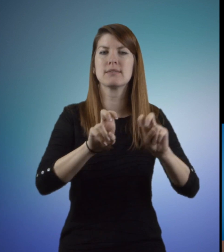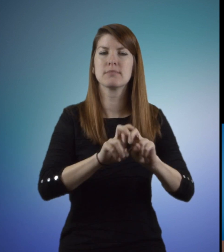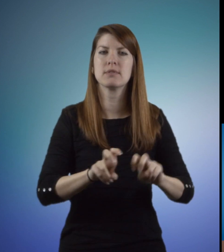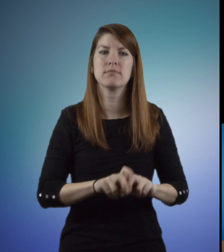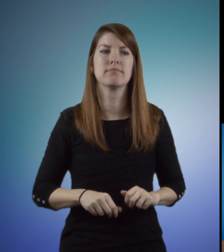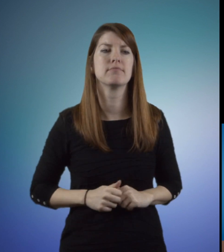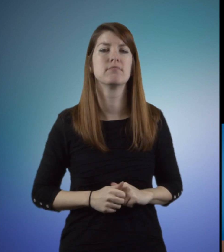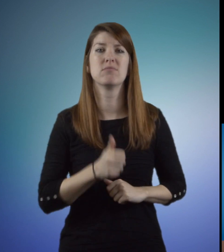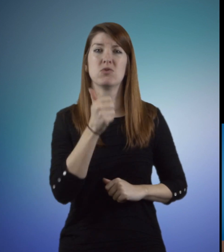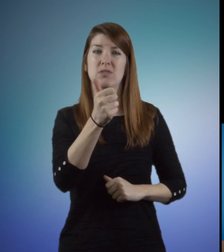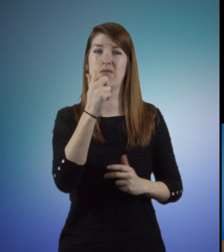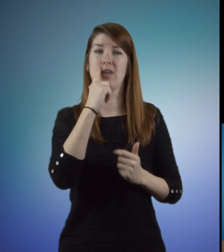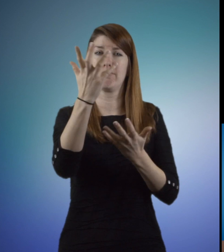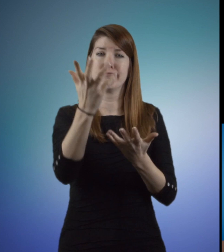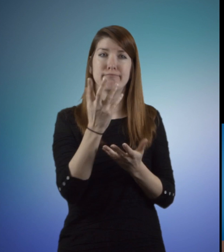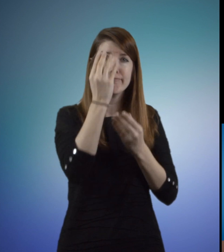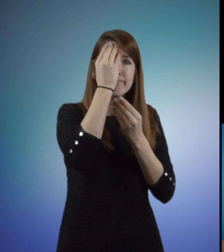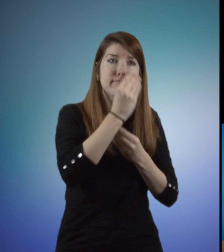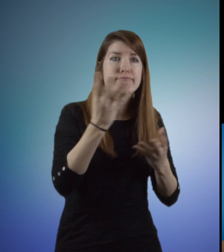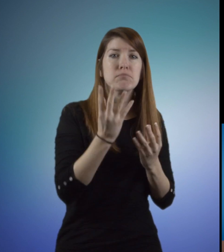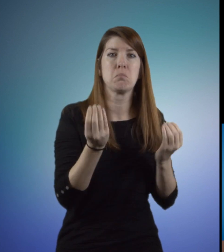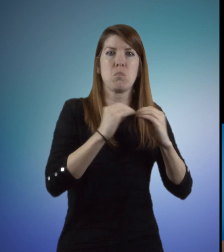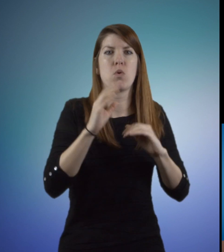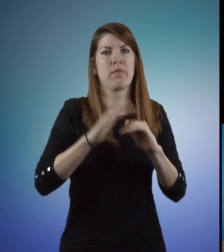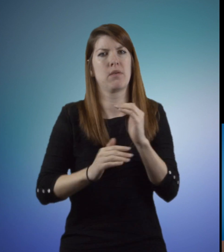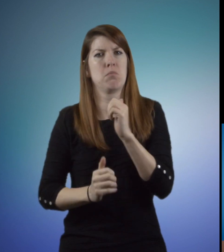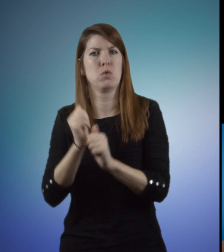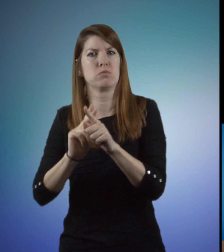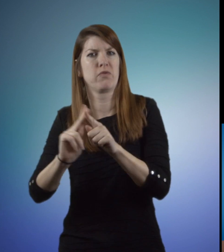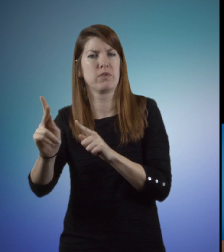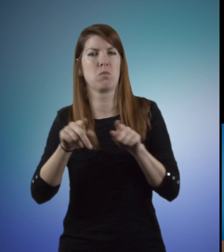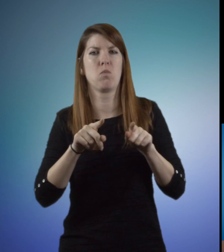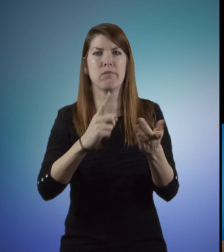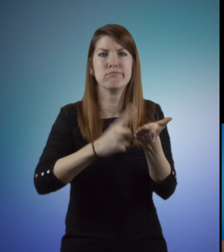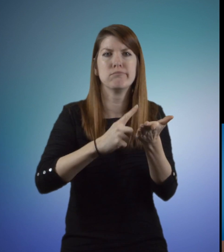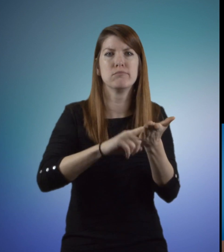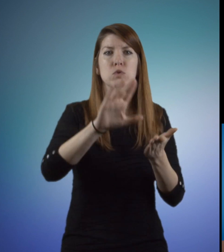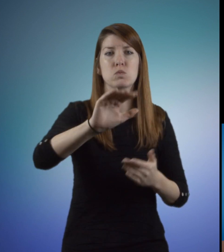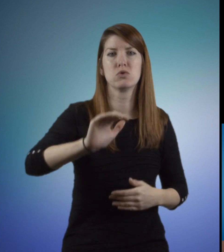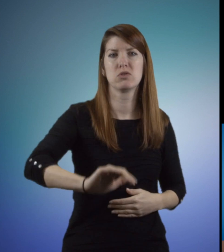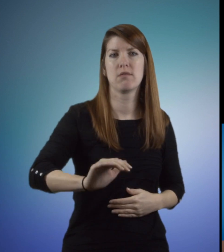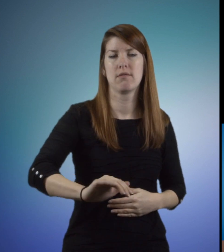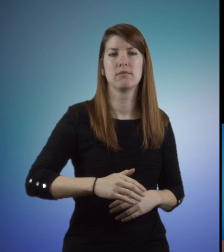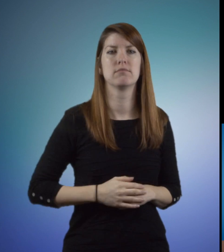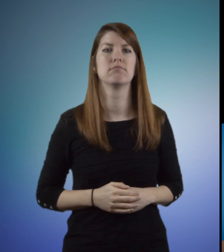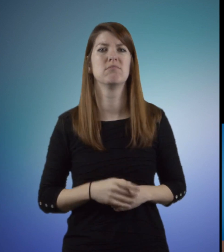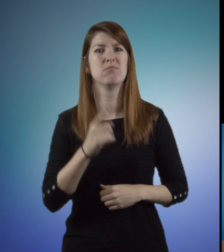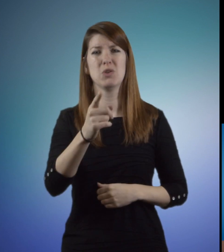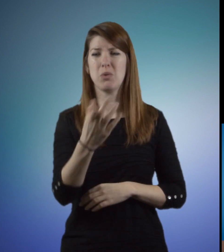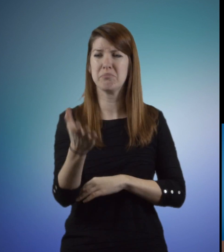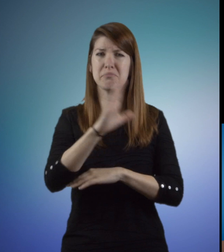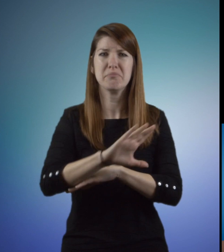And you bring more, probably, to the table than most professionals when they're talking about your child. You're with your child all the time.